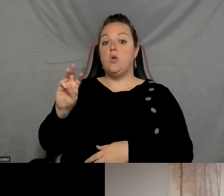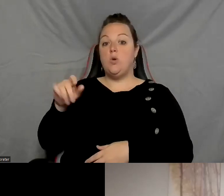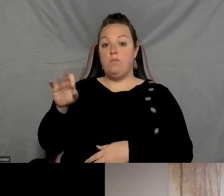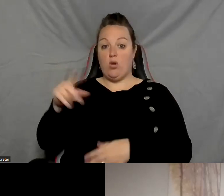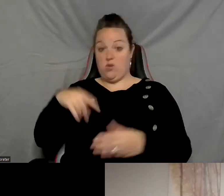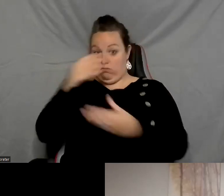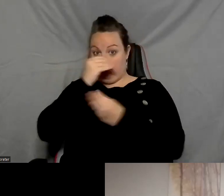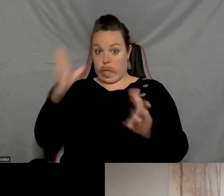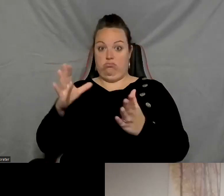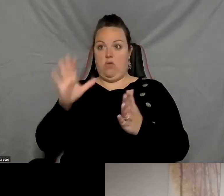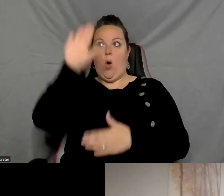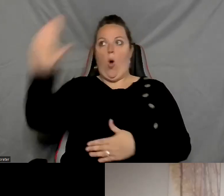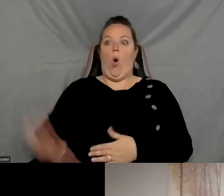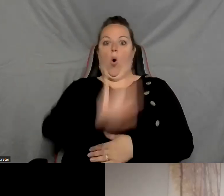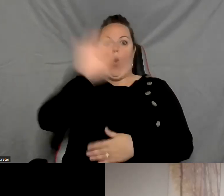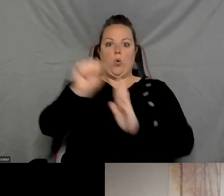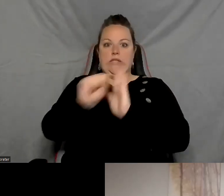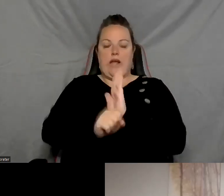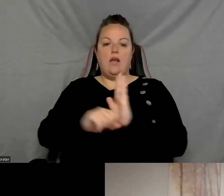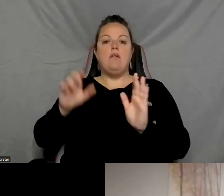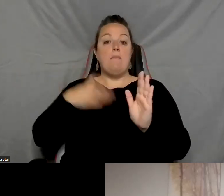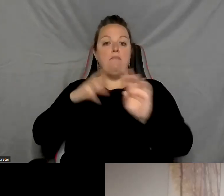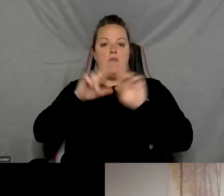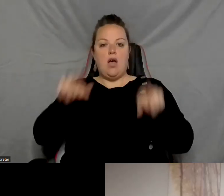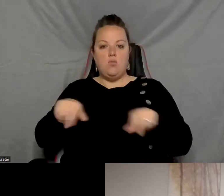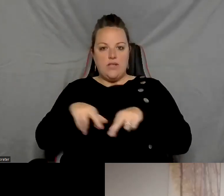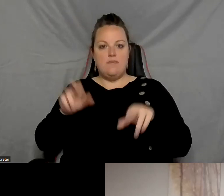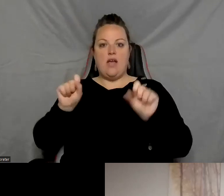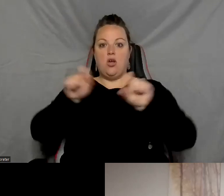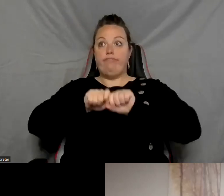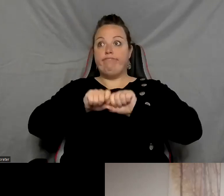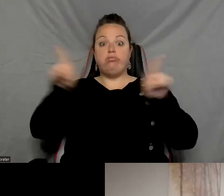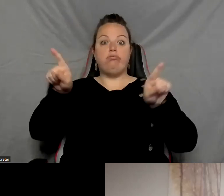I could put my resume out there and get a travel job in any county in Vermont right